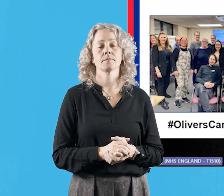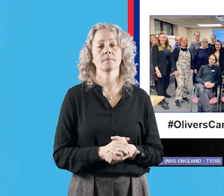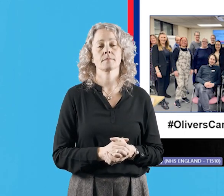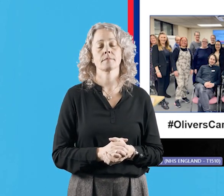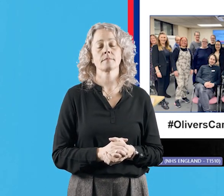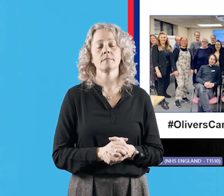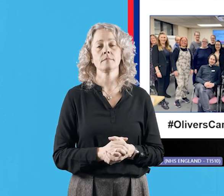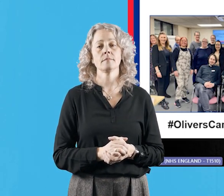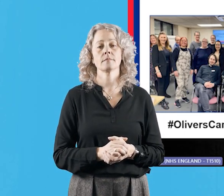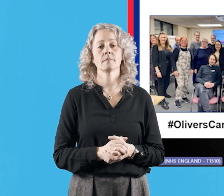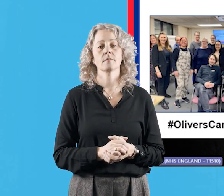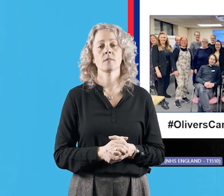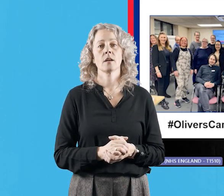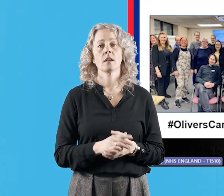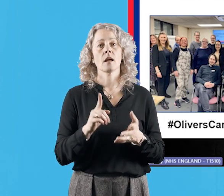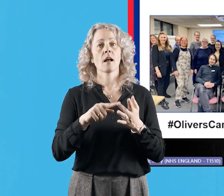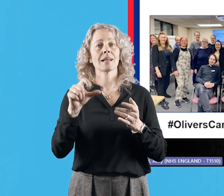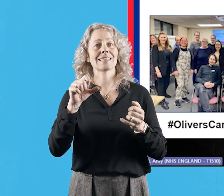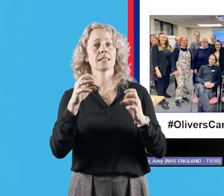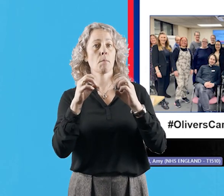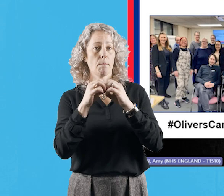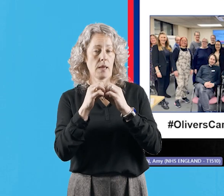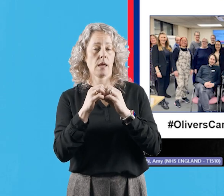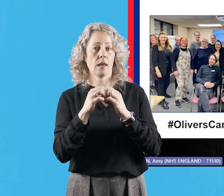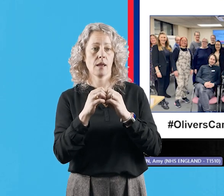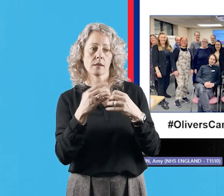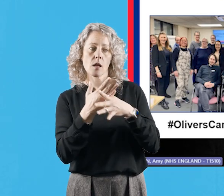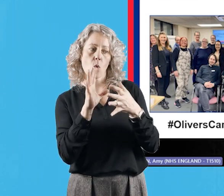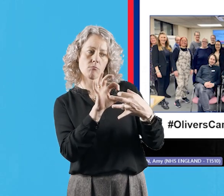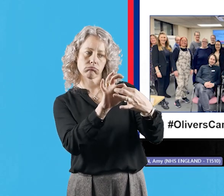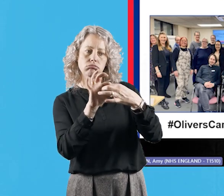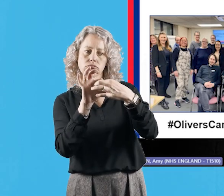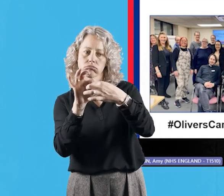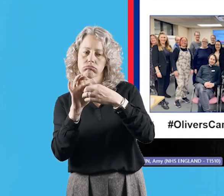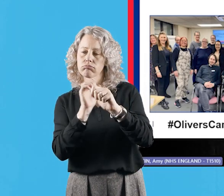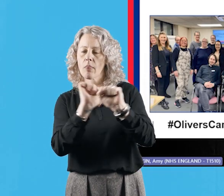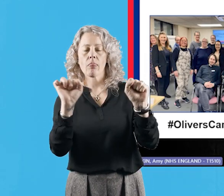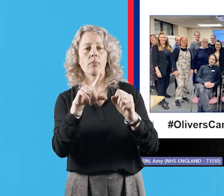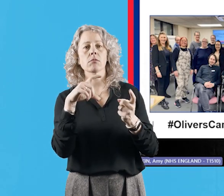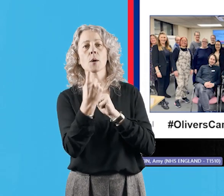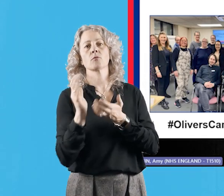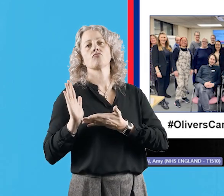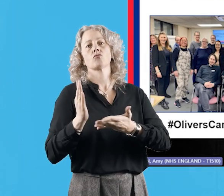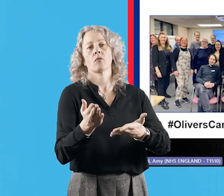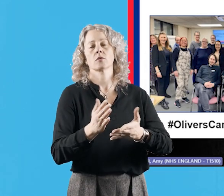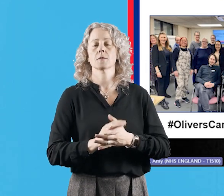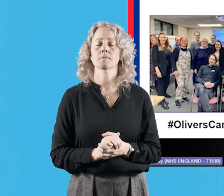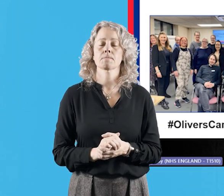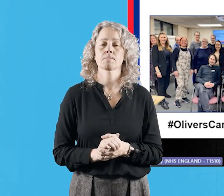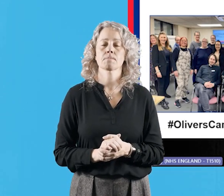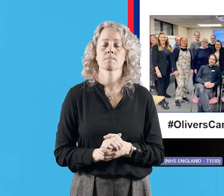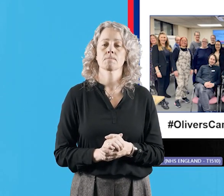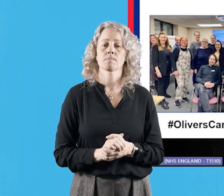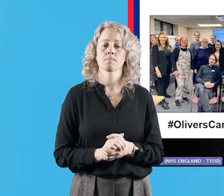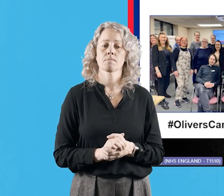we're on. And of course the integrated care boards as well worked very closely with their community services. You know with